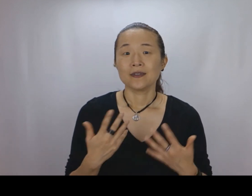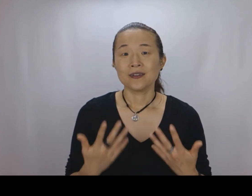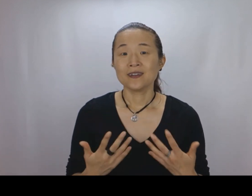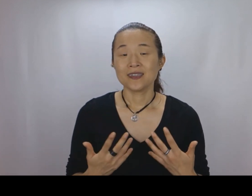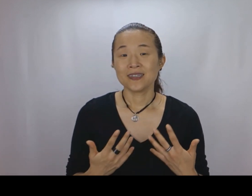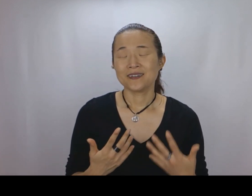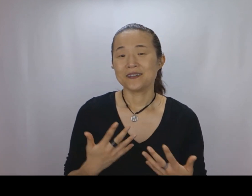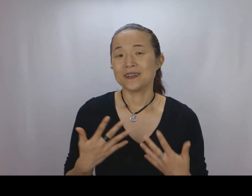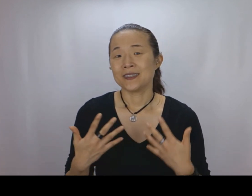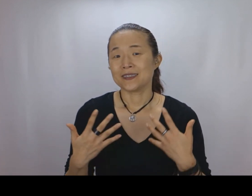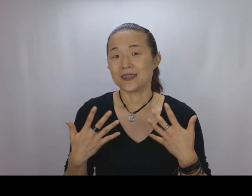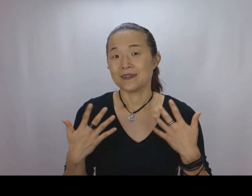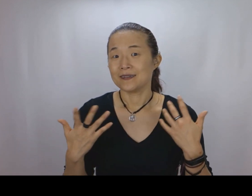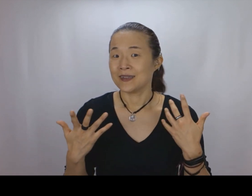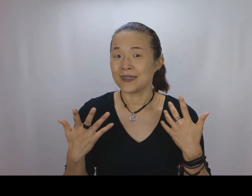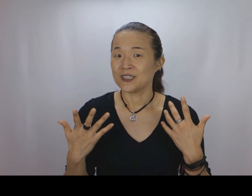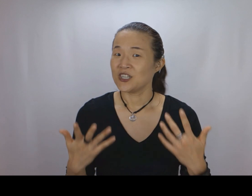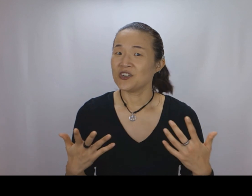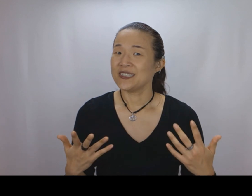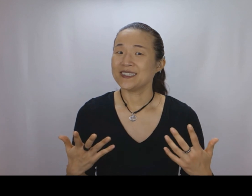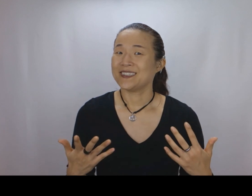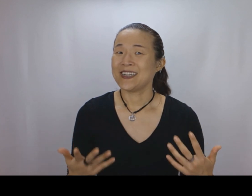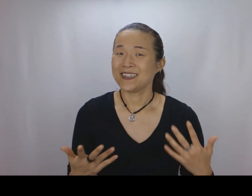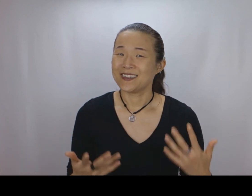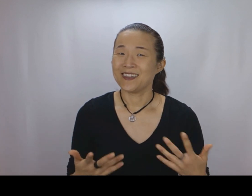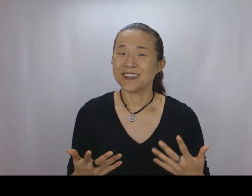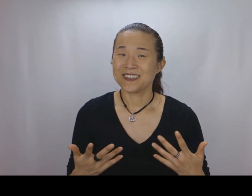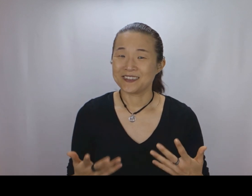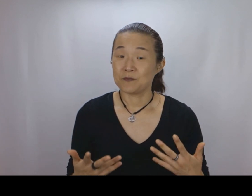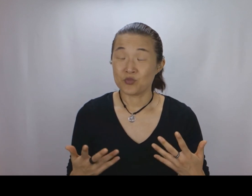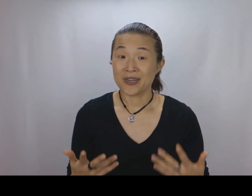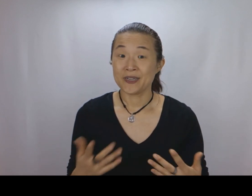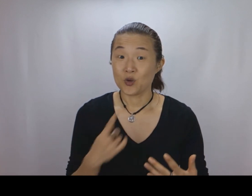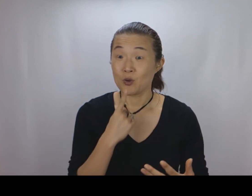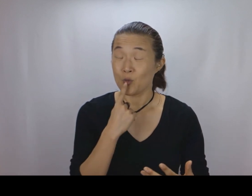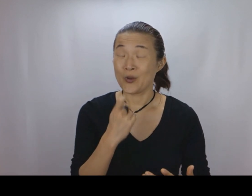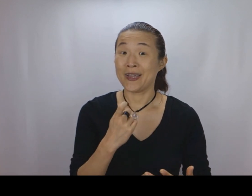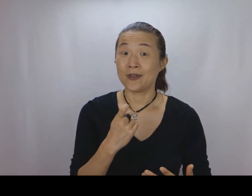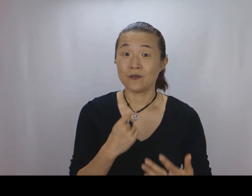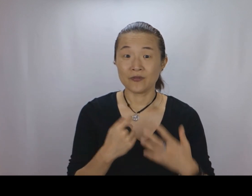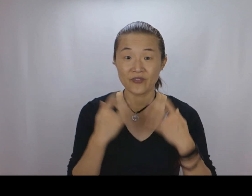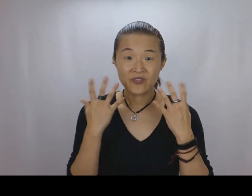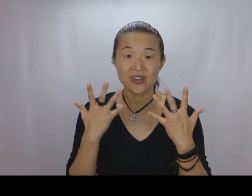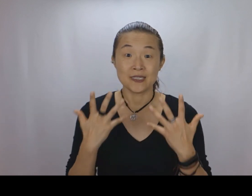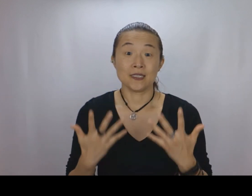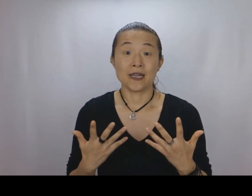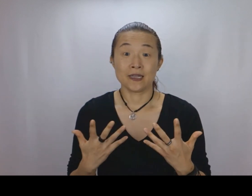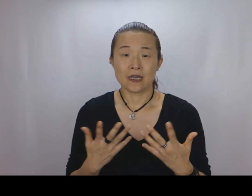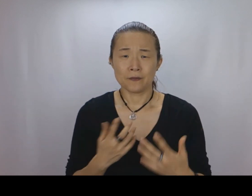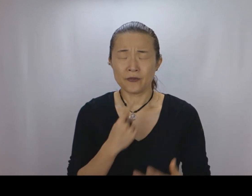They're going to think it's like cherries, Santa Claus, bright red with your faces like that.